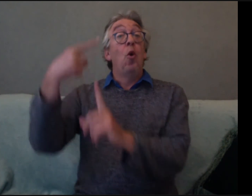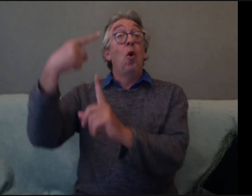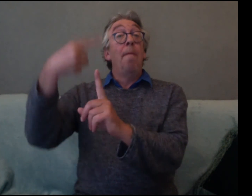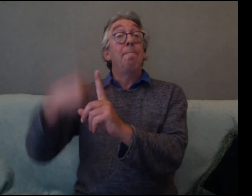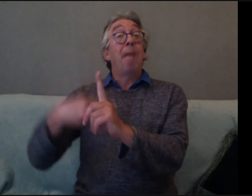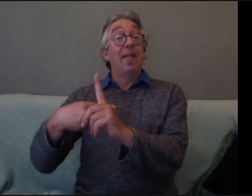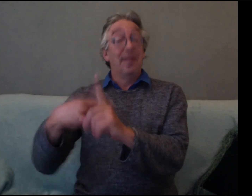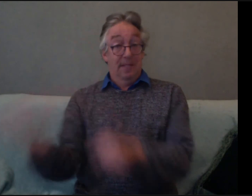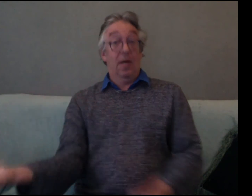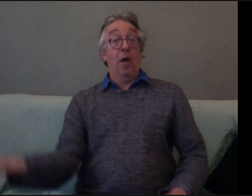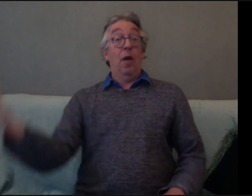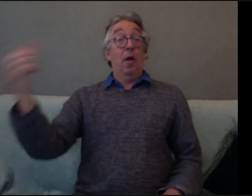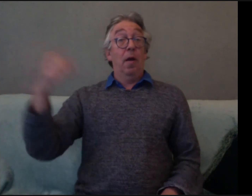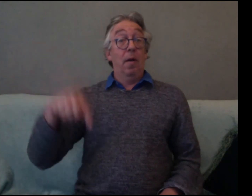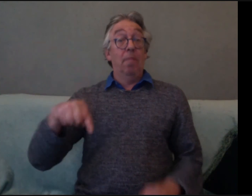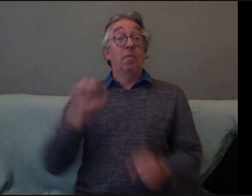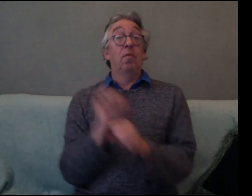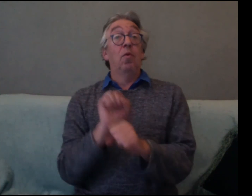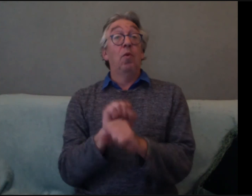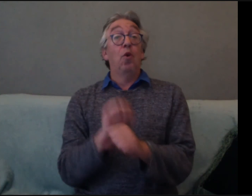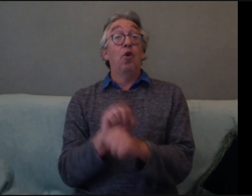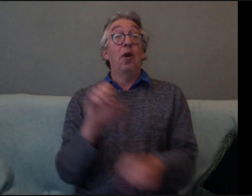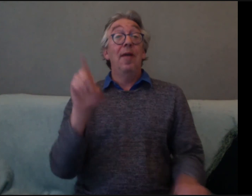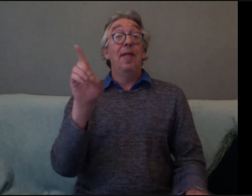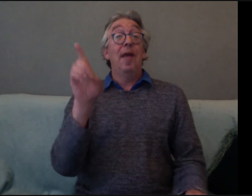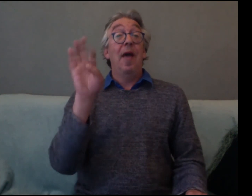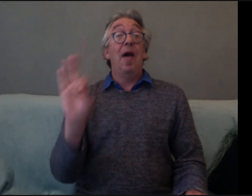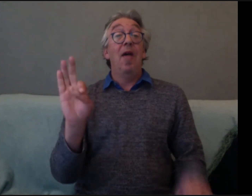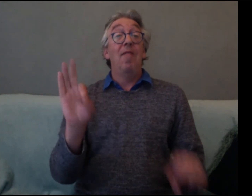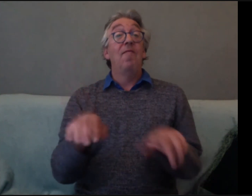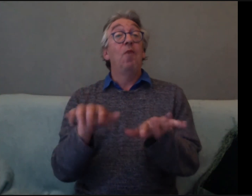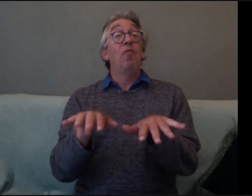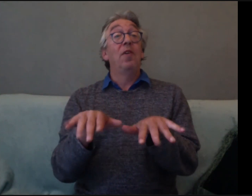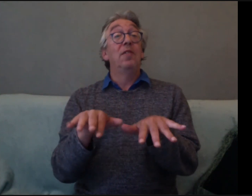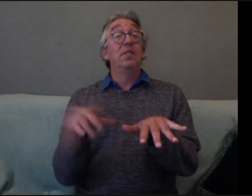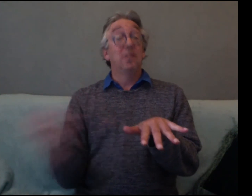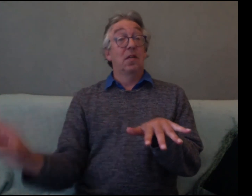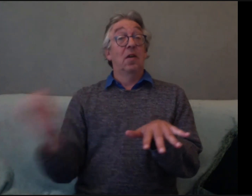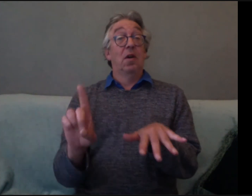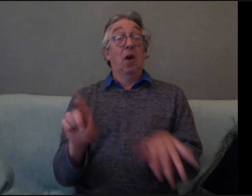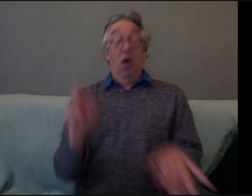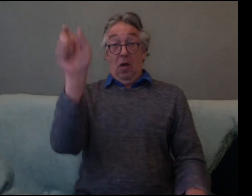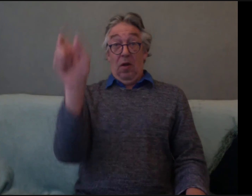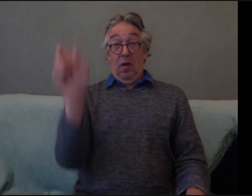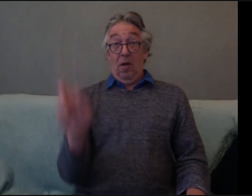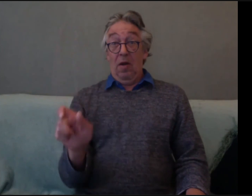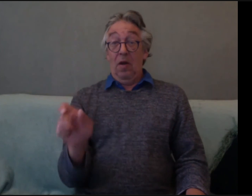And it was fantastic to be with her, in her presence we learned so much.